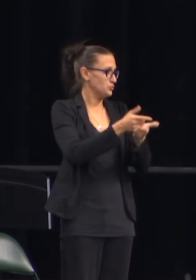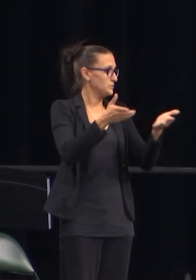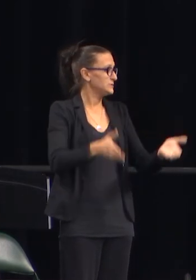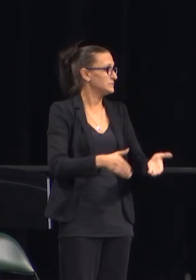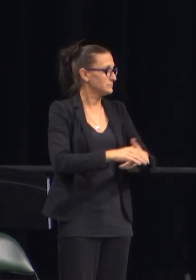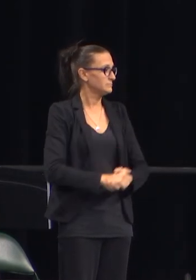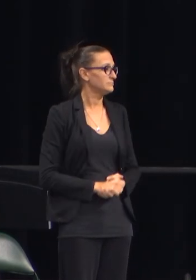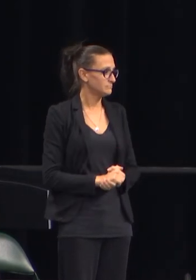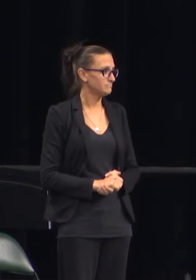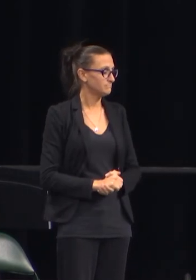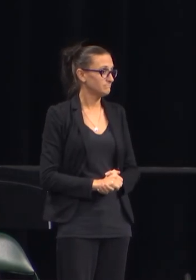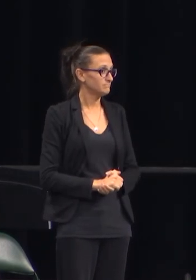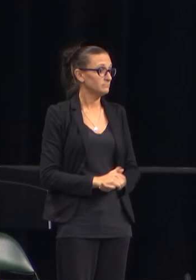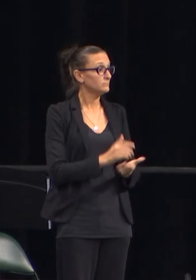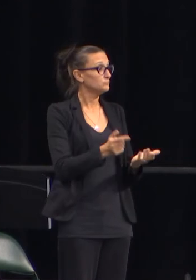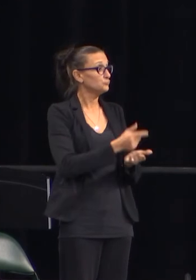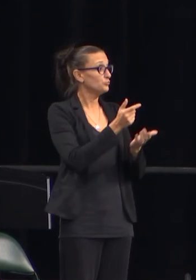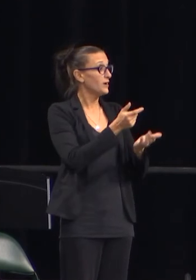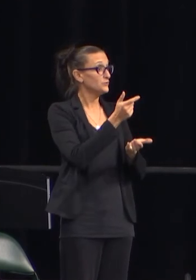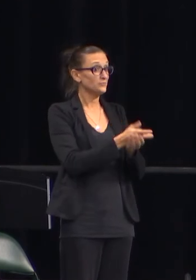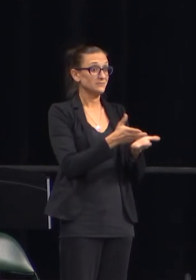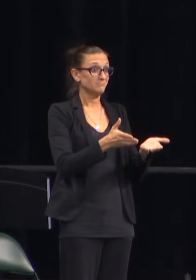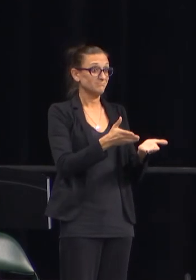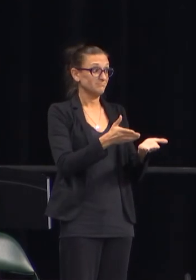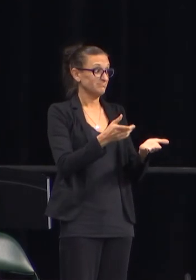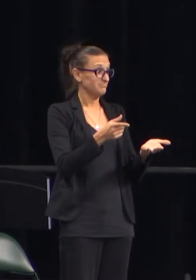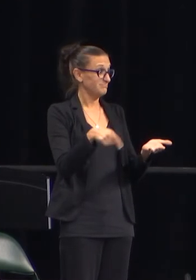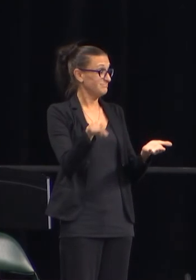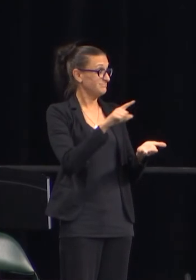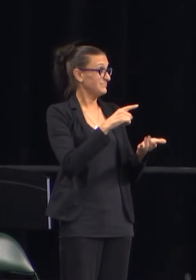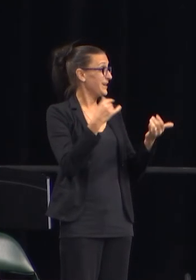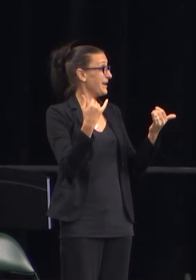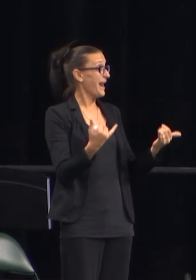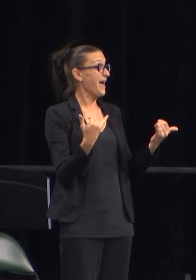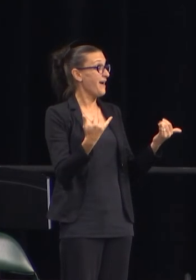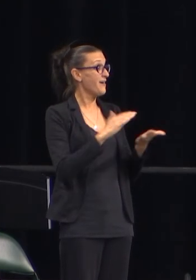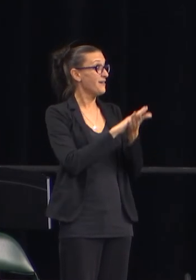Graduates, you're all now ACC alumni,